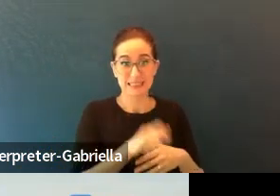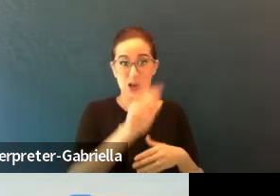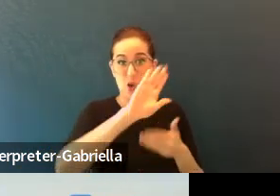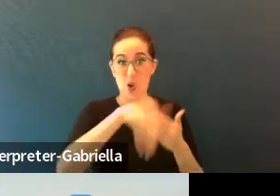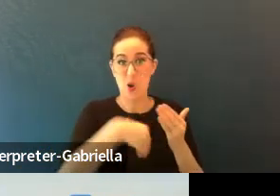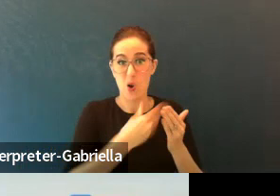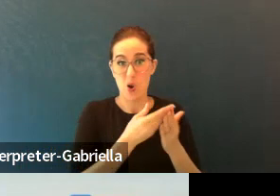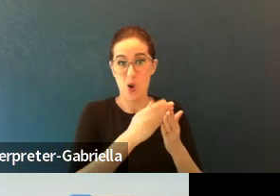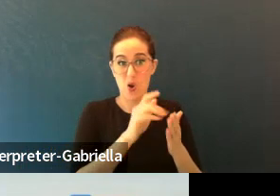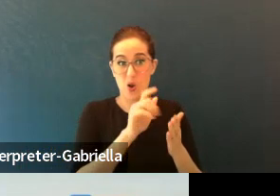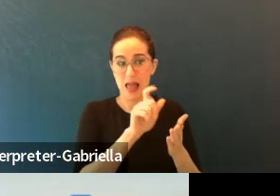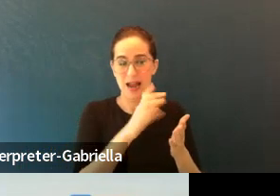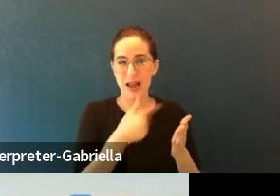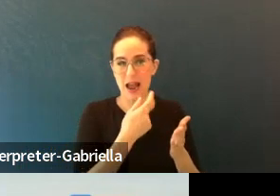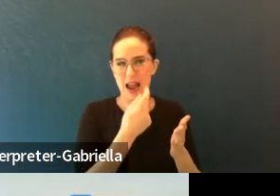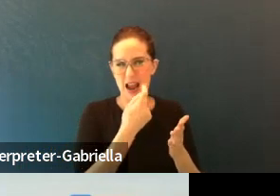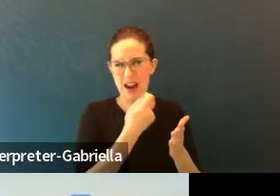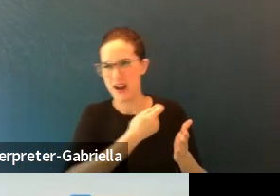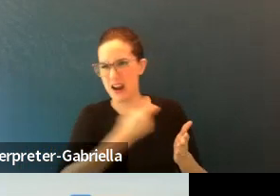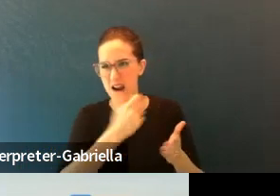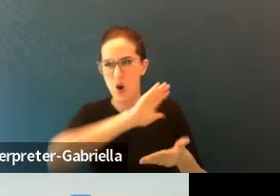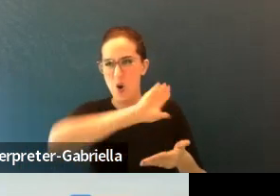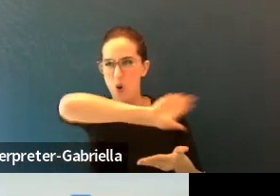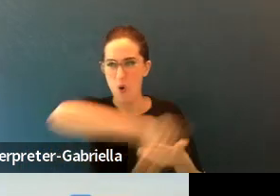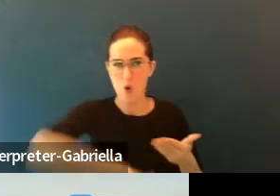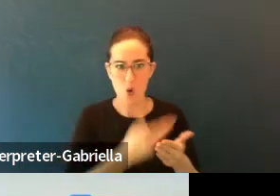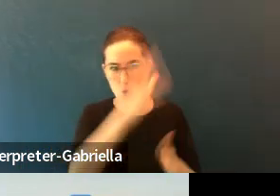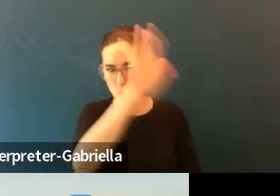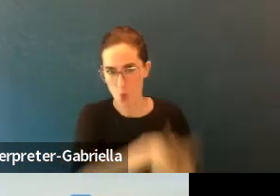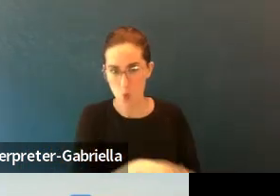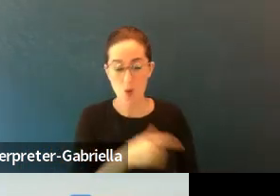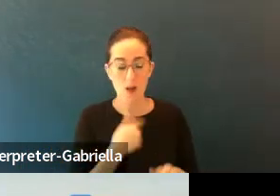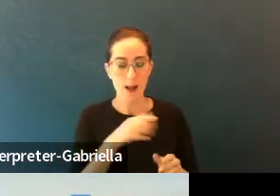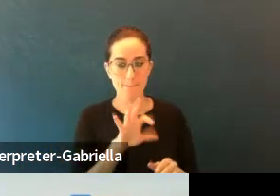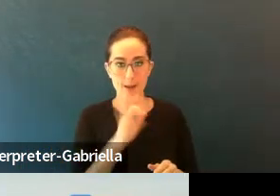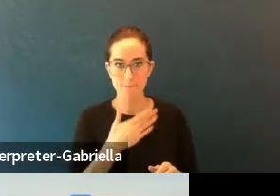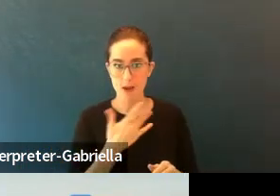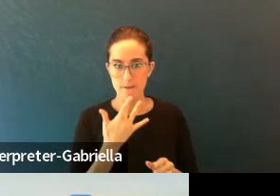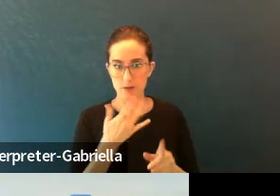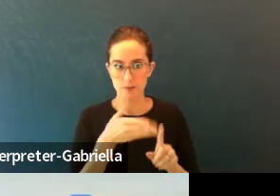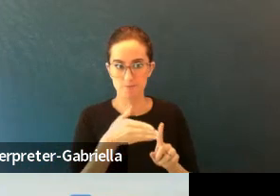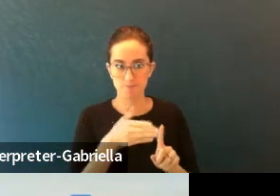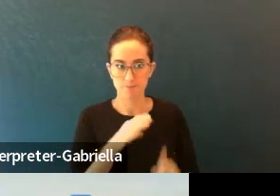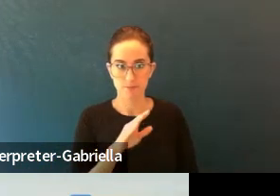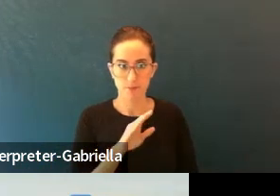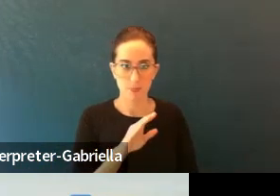when with my bias and click to humanities and then I did the same thing under race and ethnicity, I be selected.